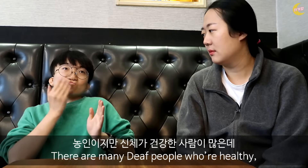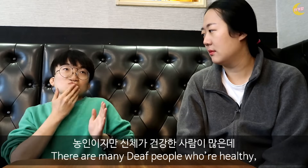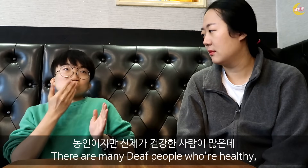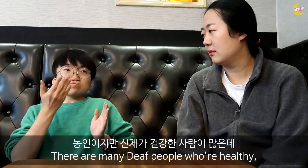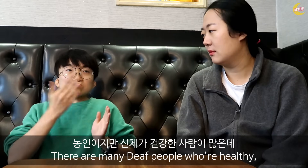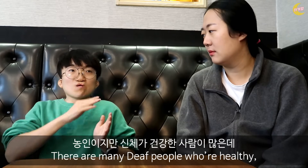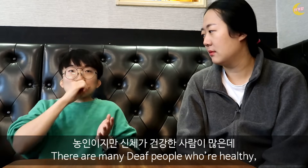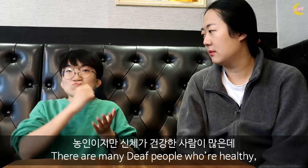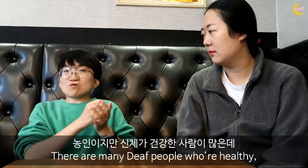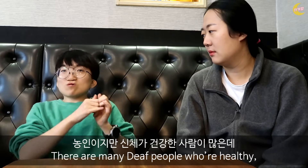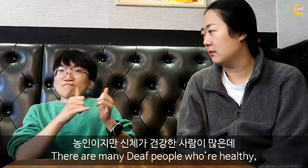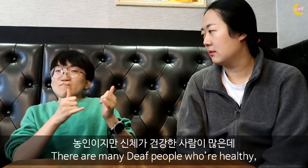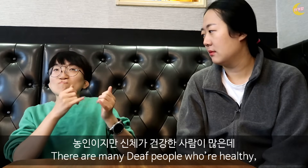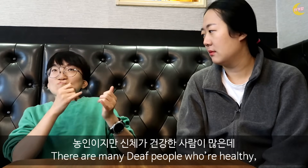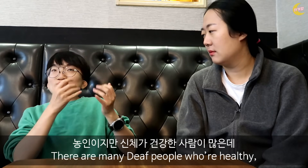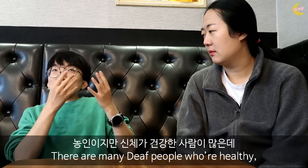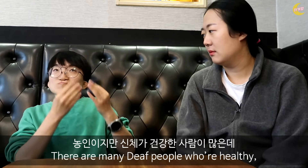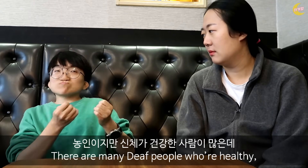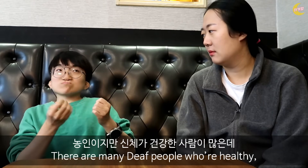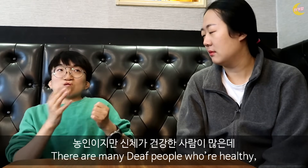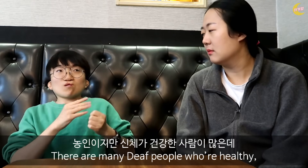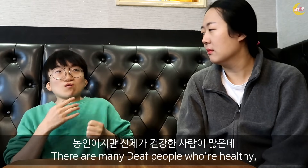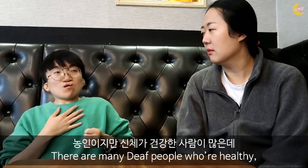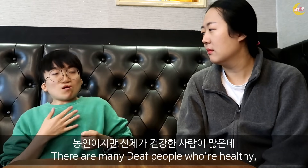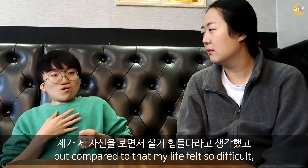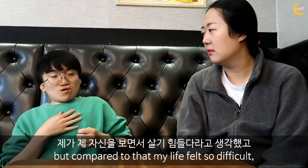There are many Deaf people who’re healthy,